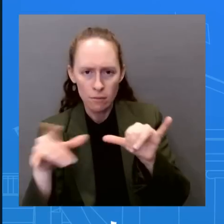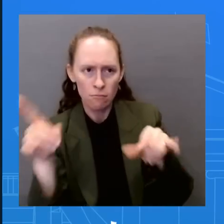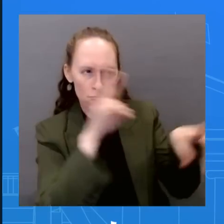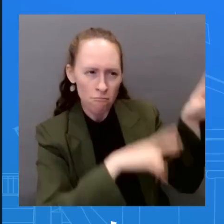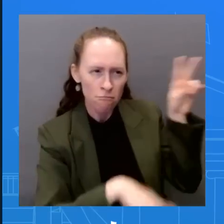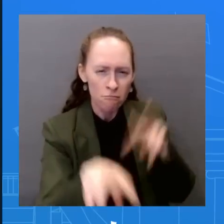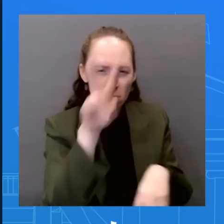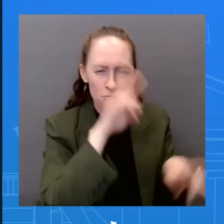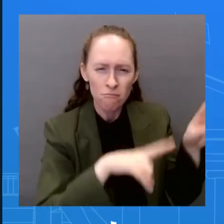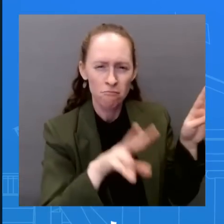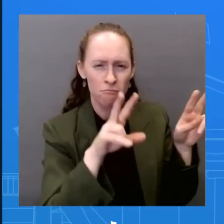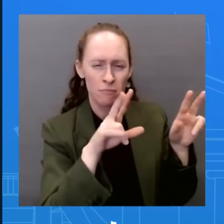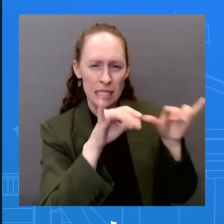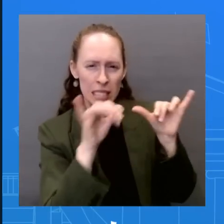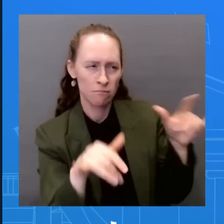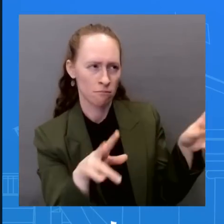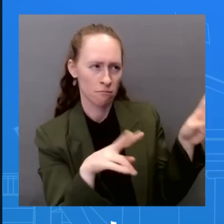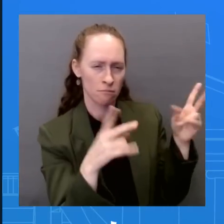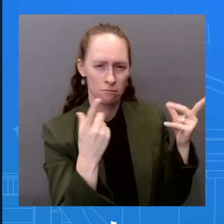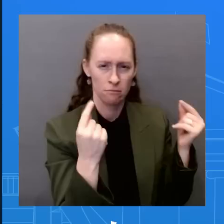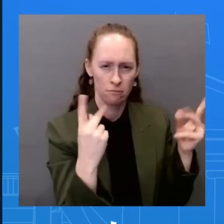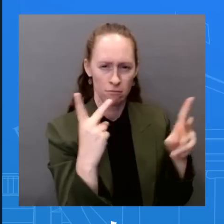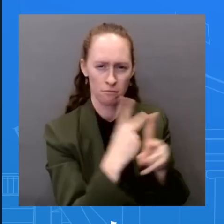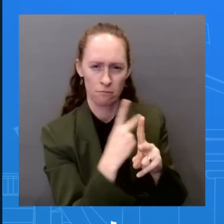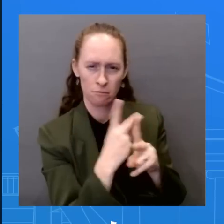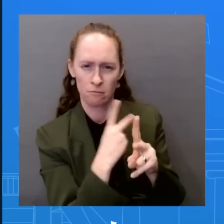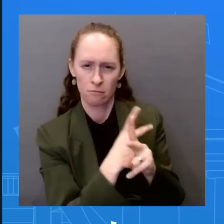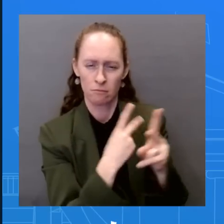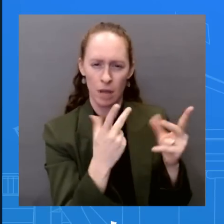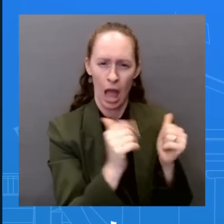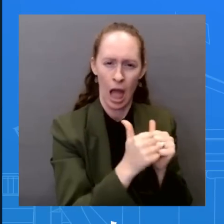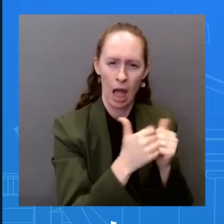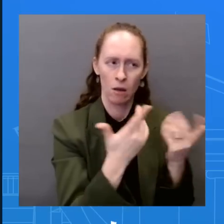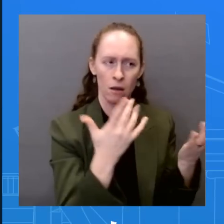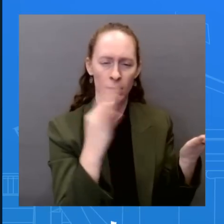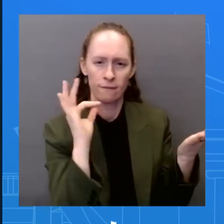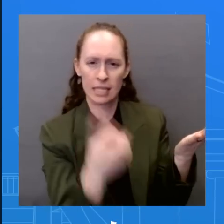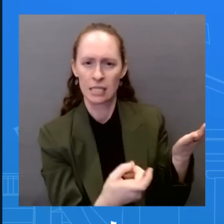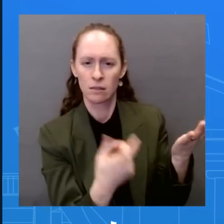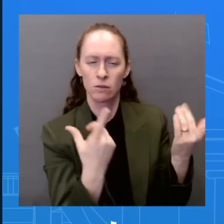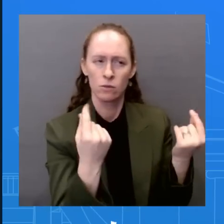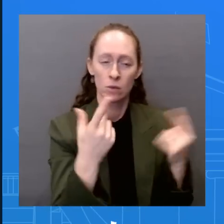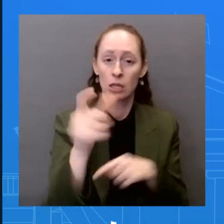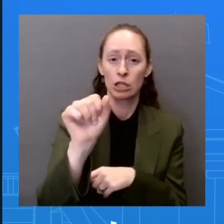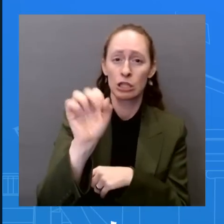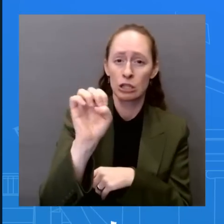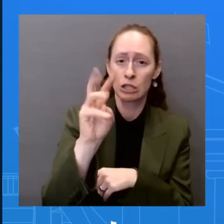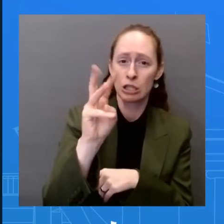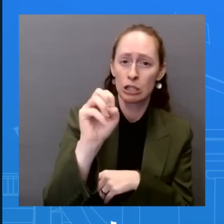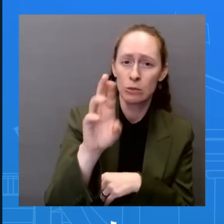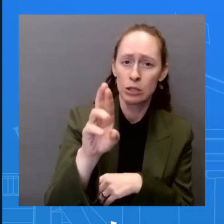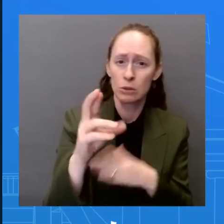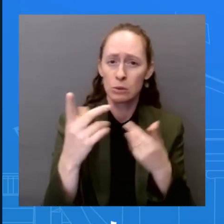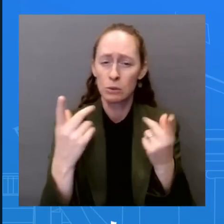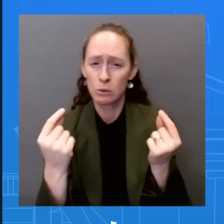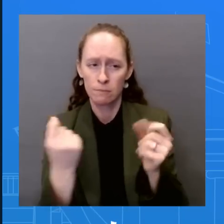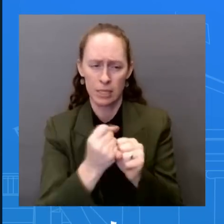wastewater infrastructure electoral system, and safety concerns. Again, our Administrator of EPA, Regan, is there.